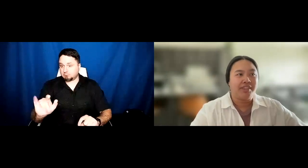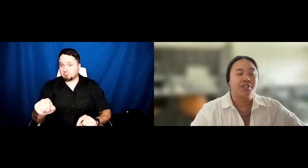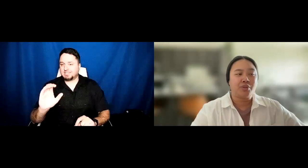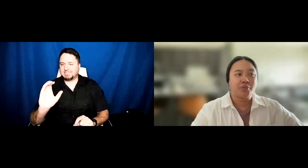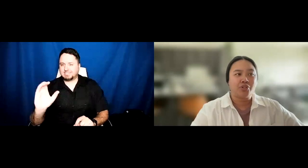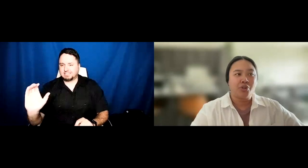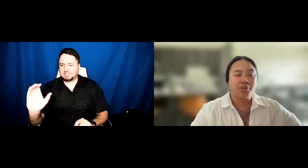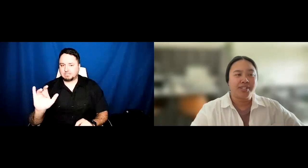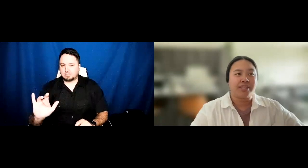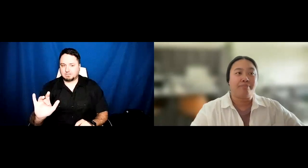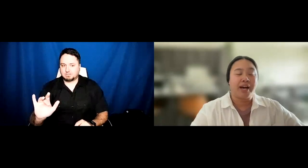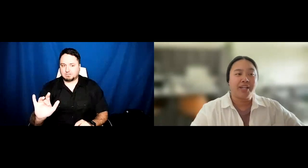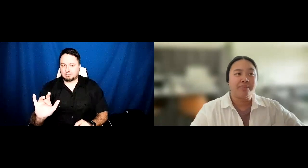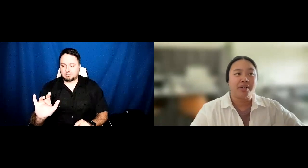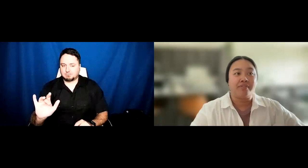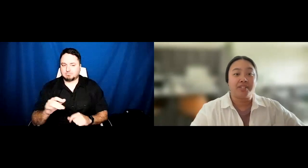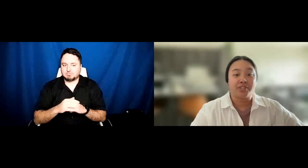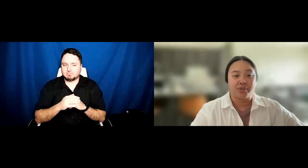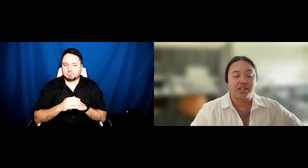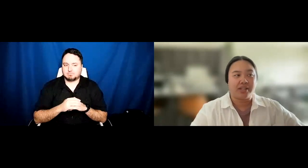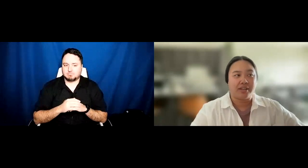in the Zoom controls at the bottom of the screen.